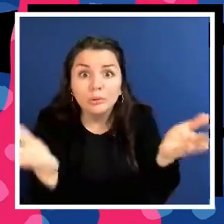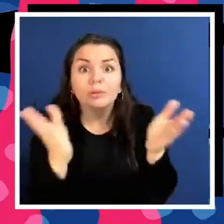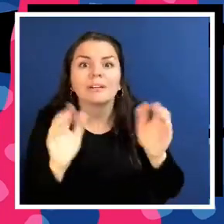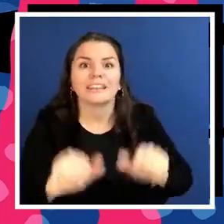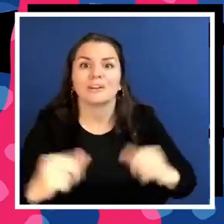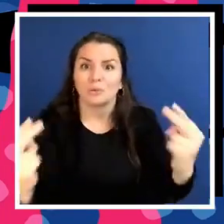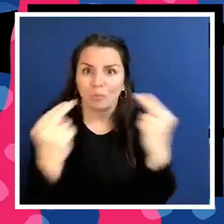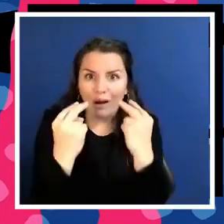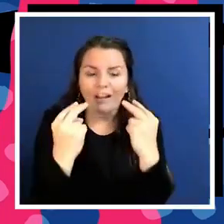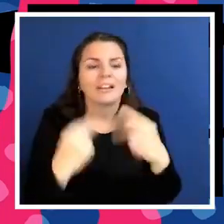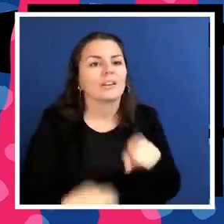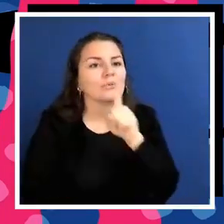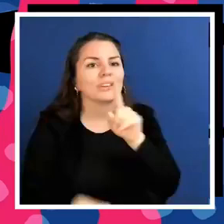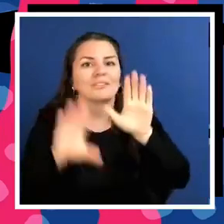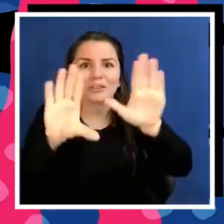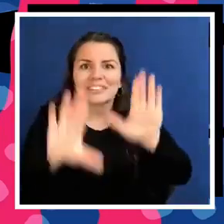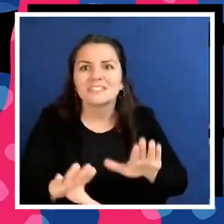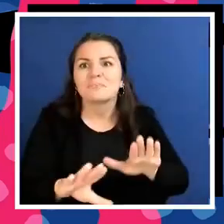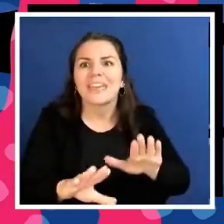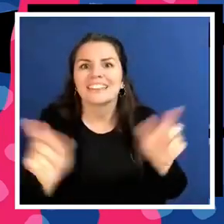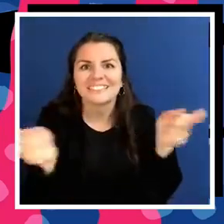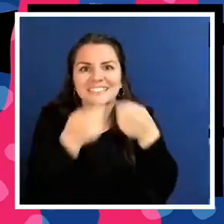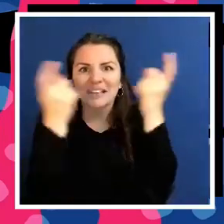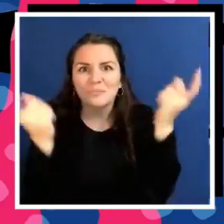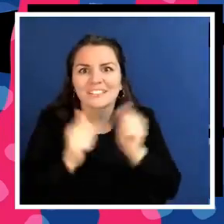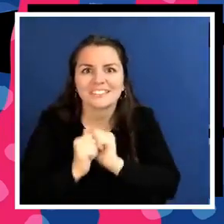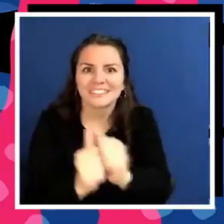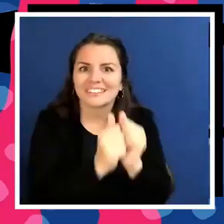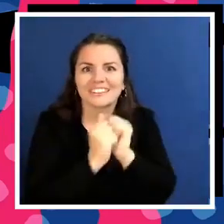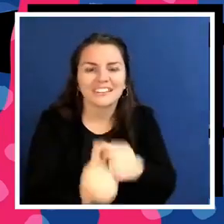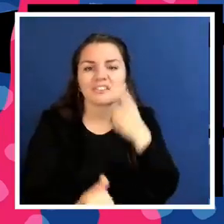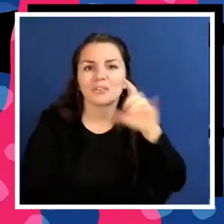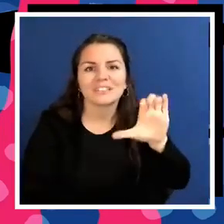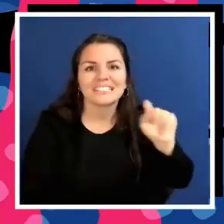FAMILIES, ADVOCATES, ORGANIZERS WERE LEADING THE WAY. WE ARE GRATEFUL FOR YOU AND